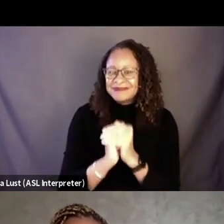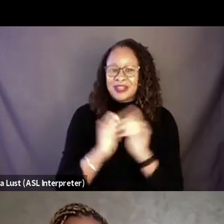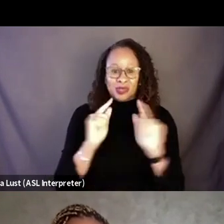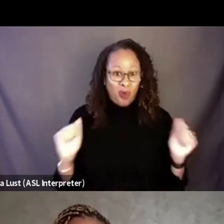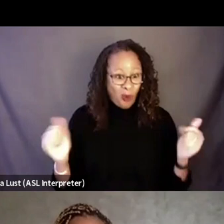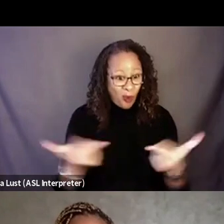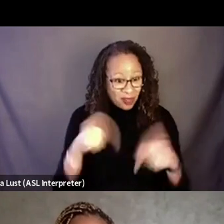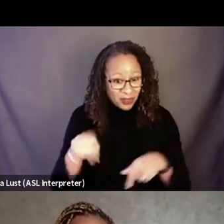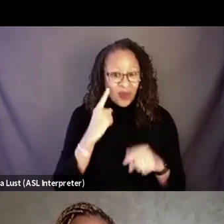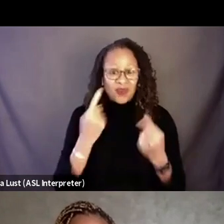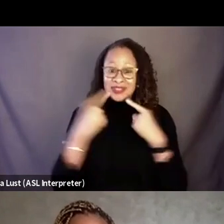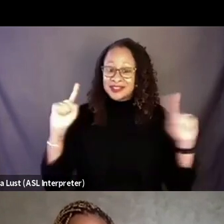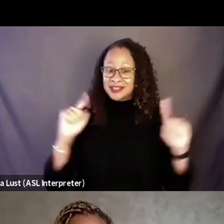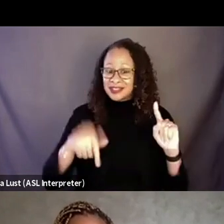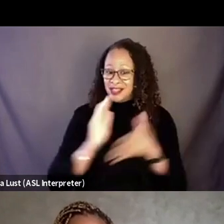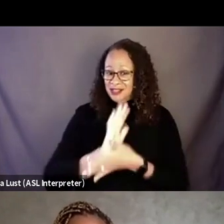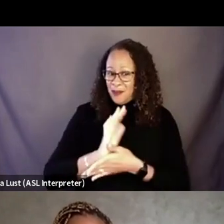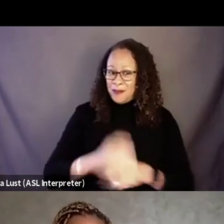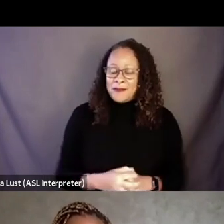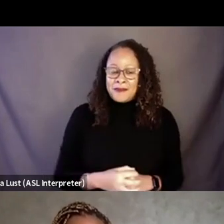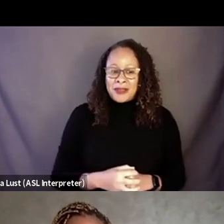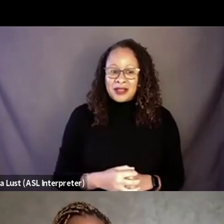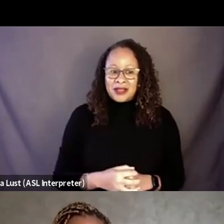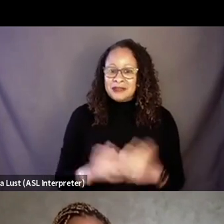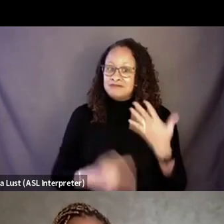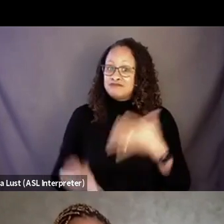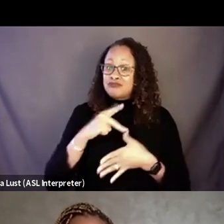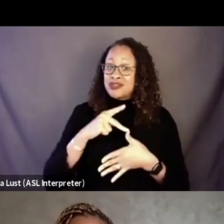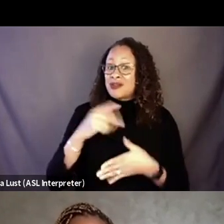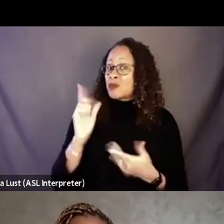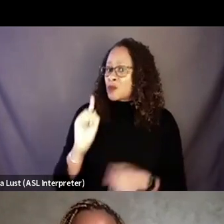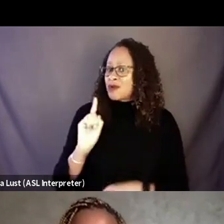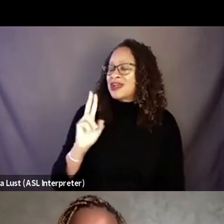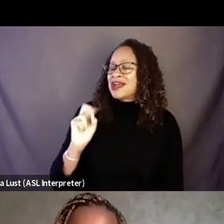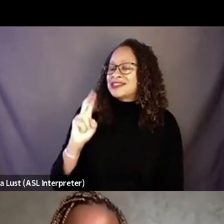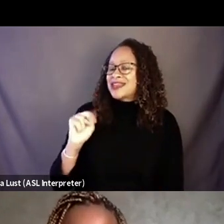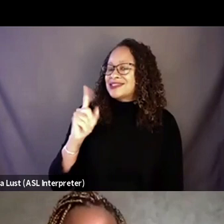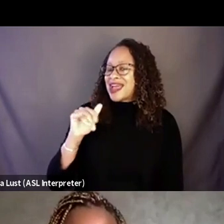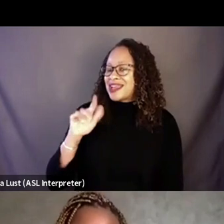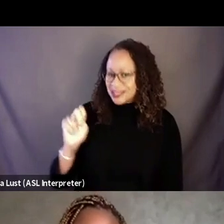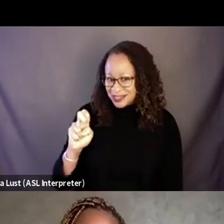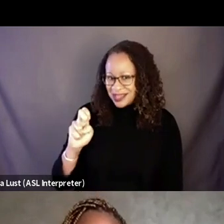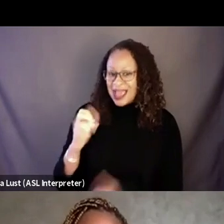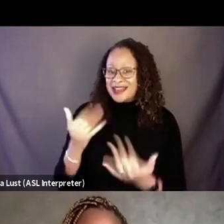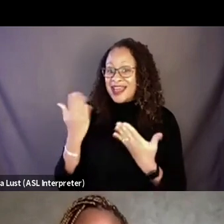for the success of this film. It premiered at Sundance and now it's nominated for an IDA